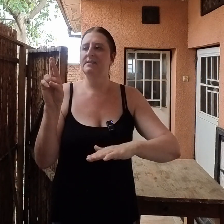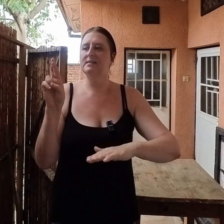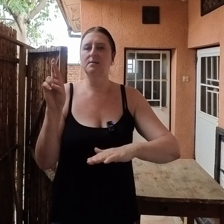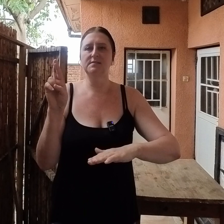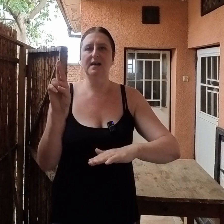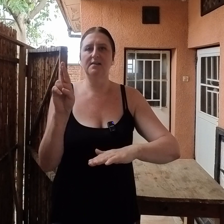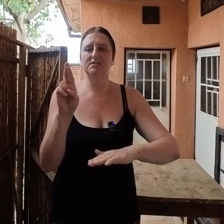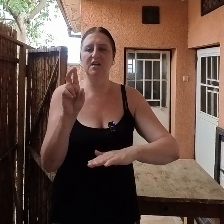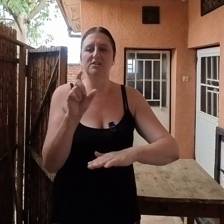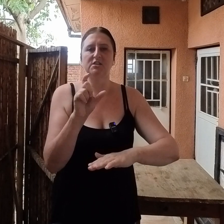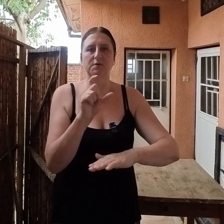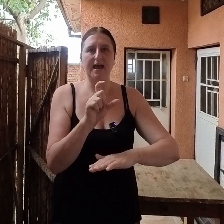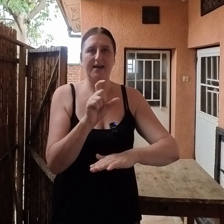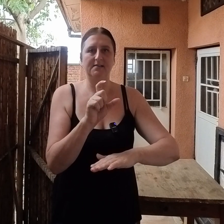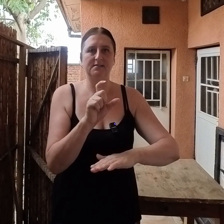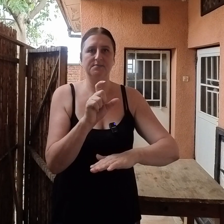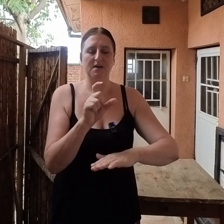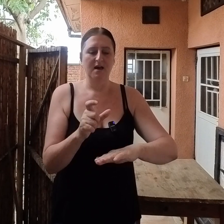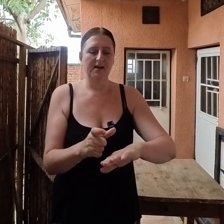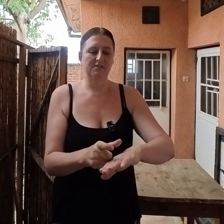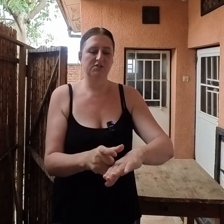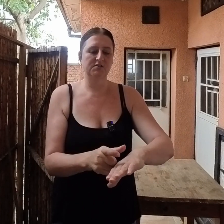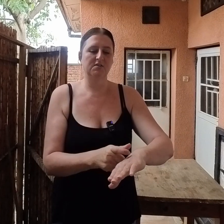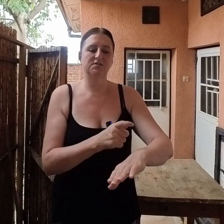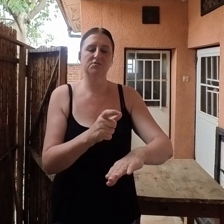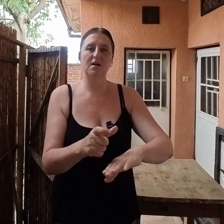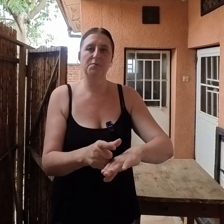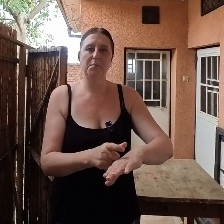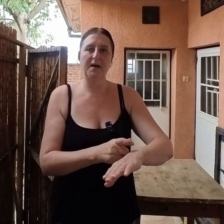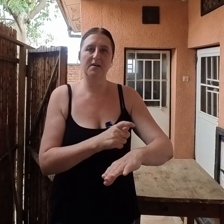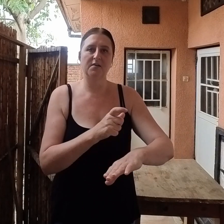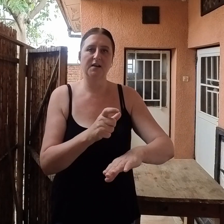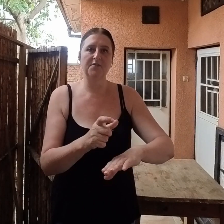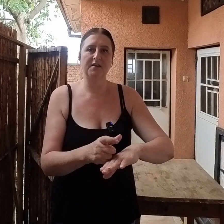and as it comes down it's changing to an X. It's just going to scrape the back of the left